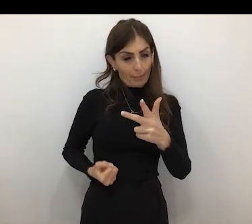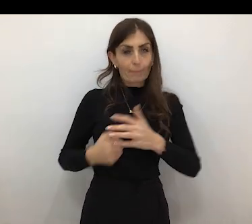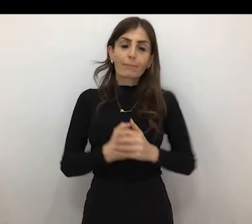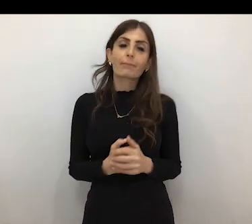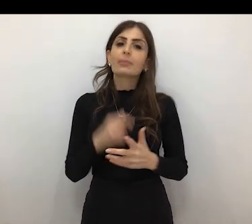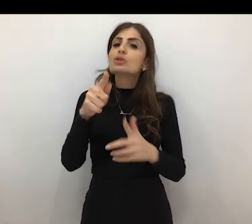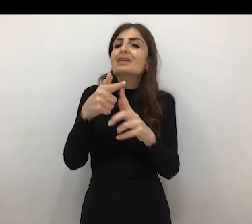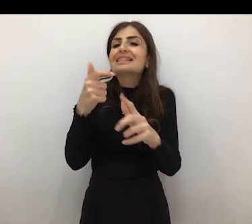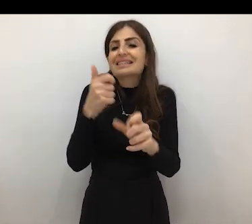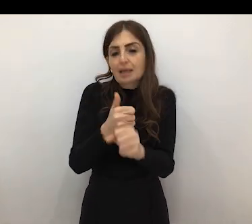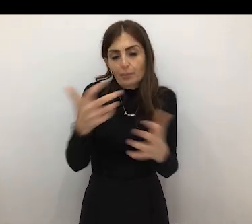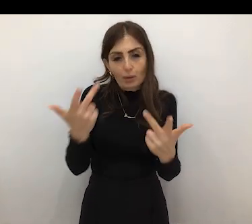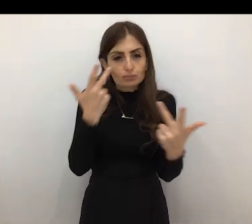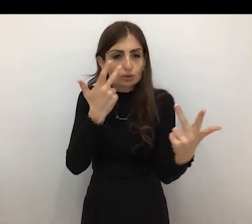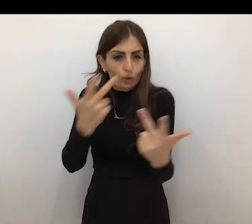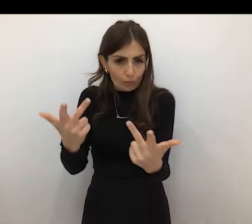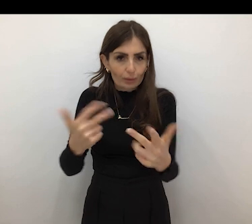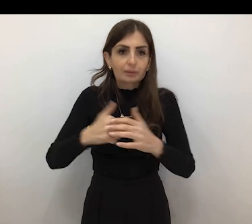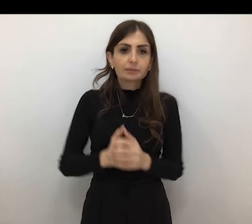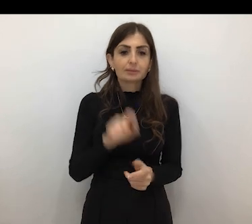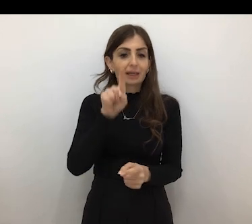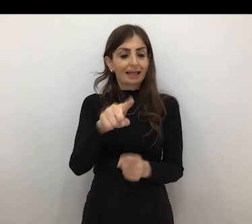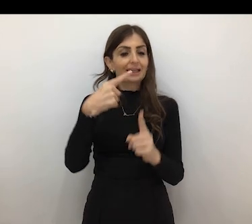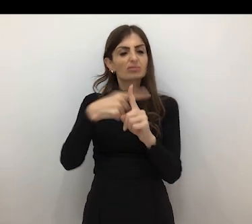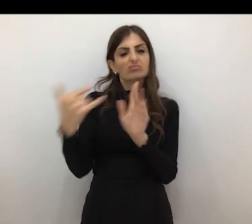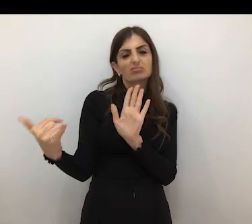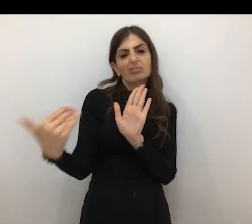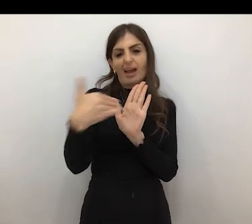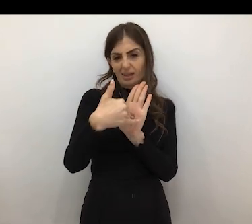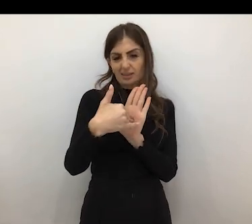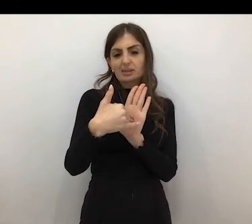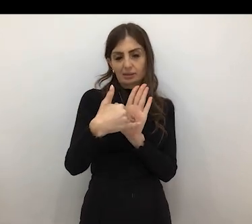in this example, keeping it very simple, I will click on the green plus sign on the